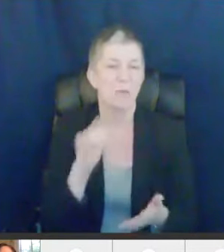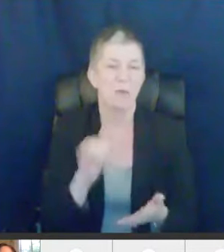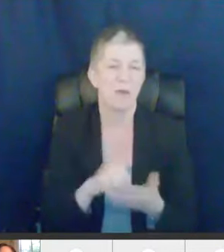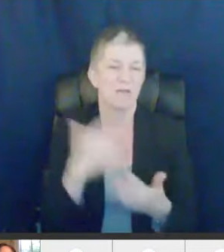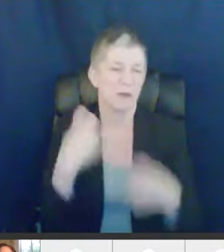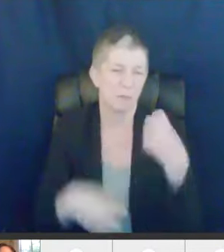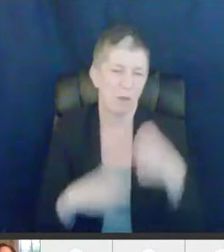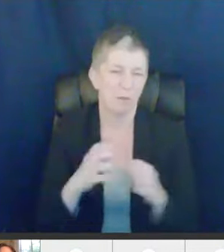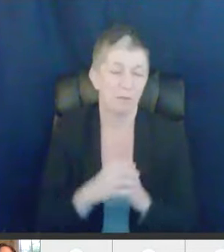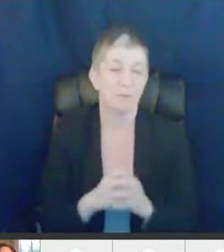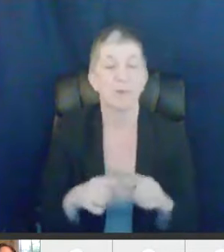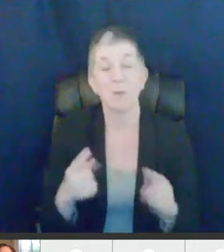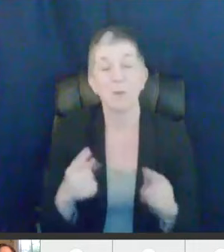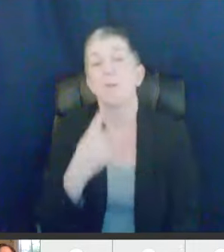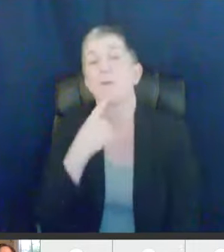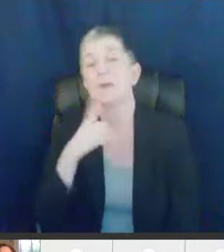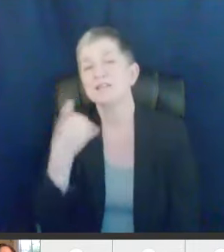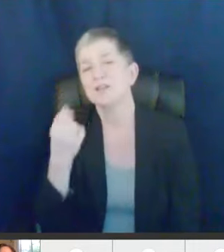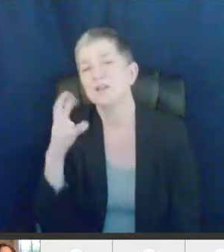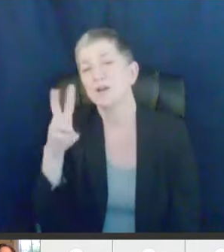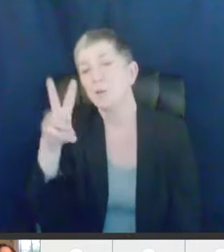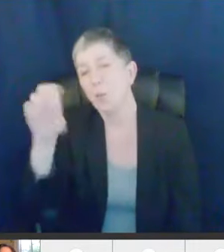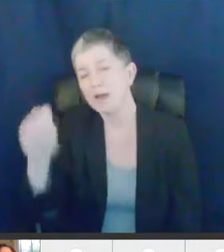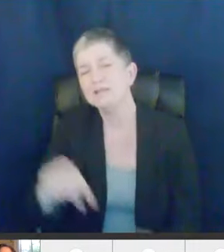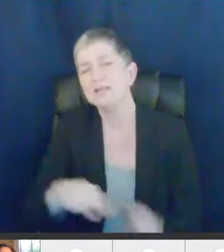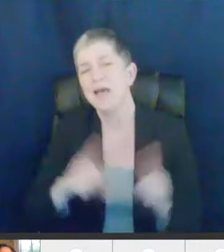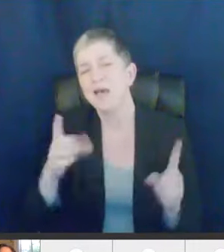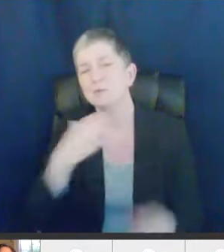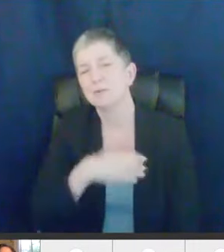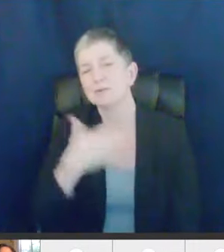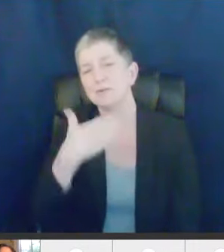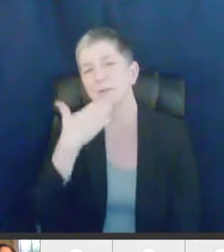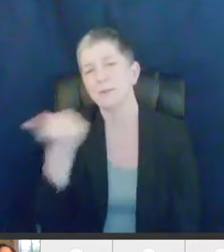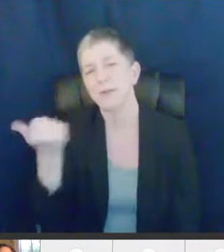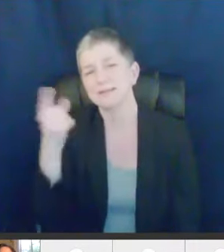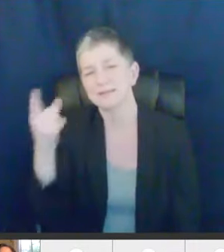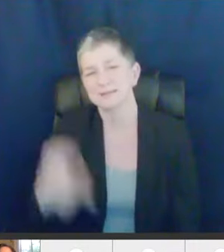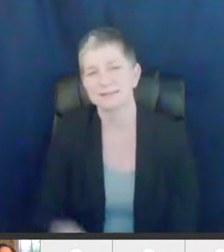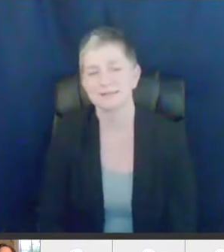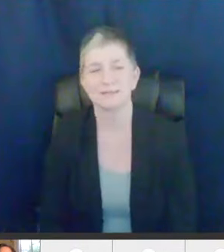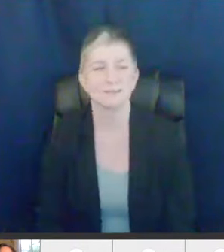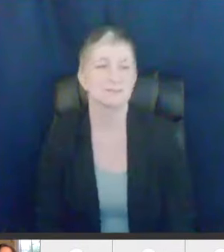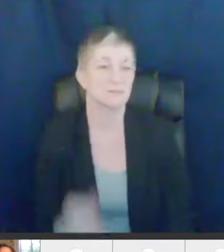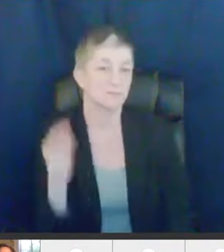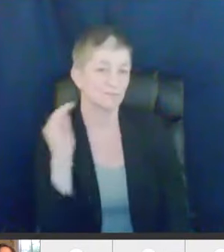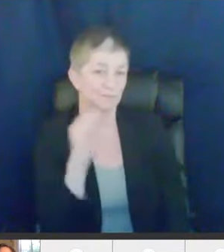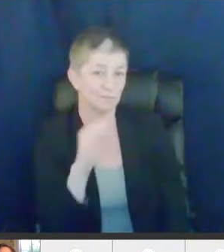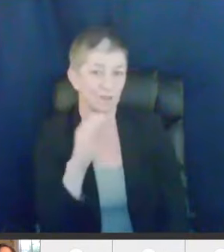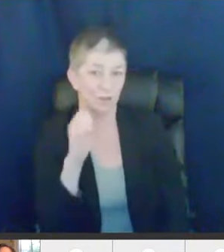Dr. Weis and we certainly wish her the best so doctor Panning is now the